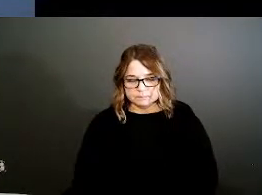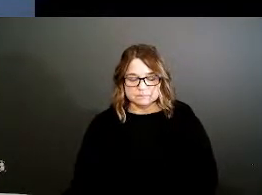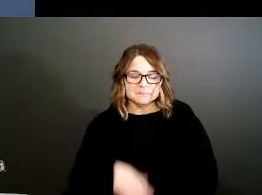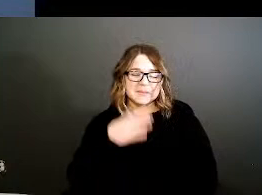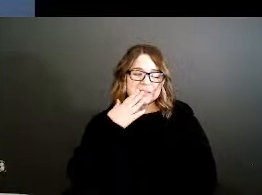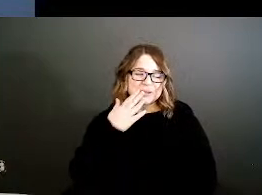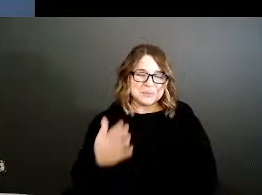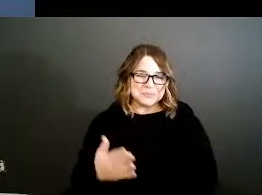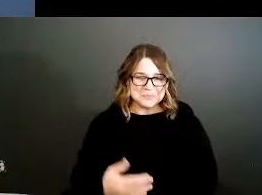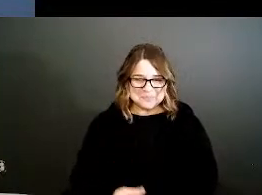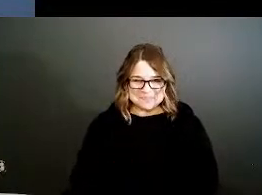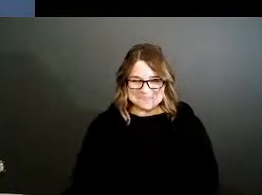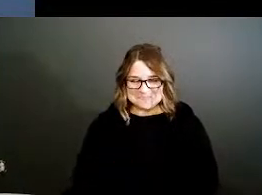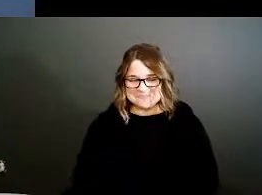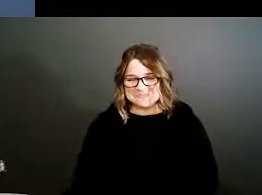SPEAKER 18 IS GREGORY KING.